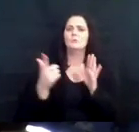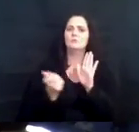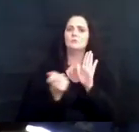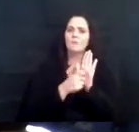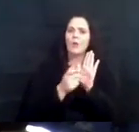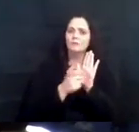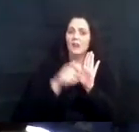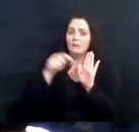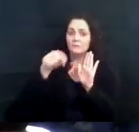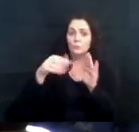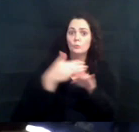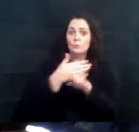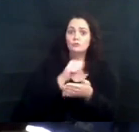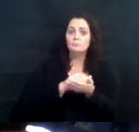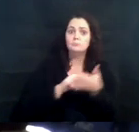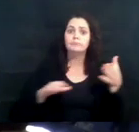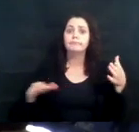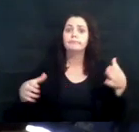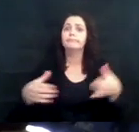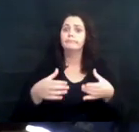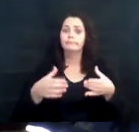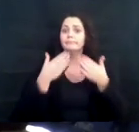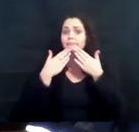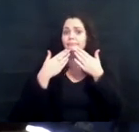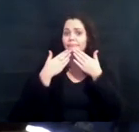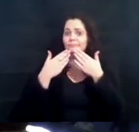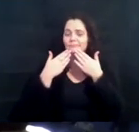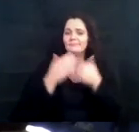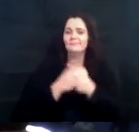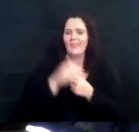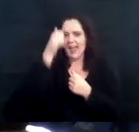workshops that have been wonderful and I know there's a number of people with us